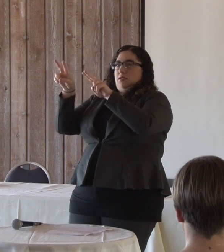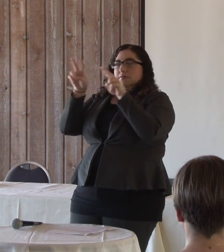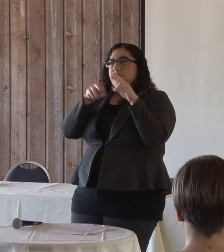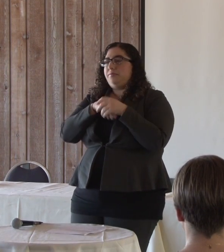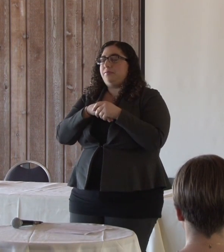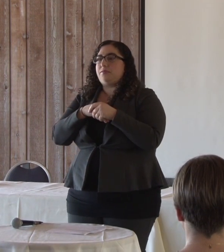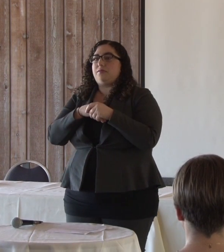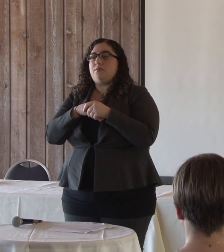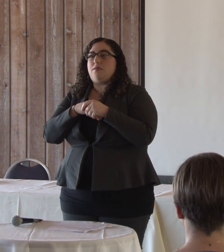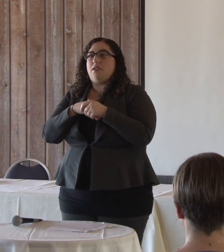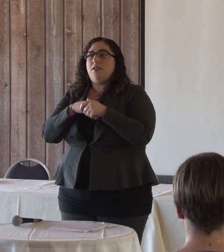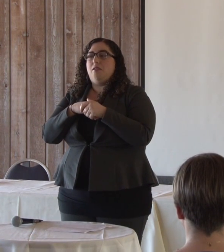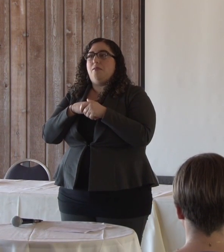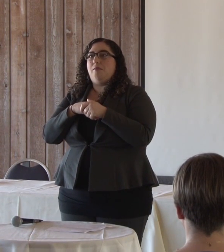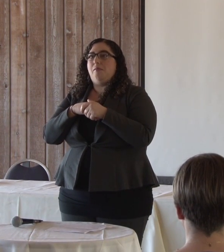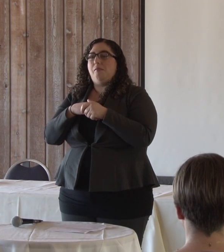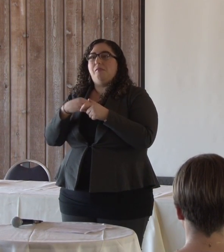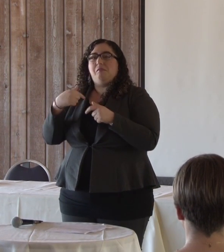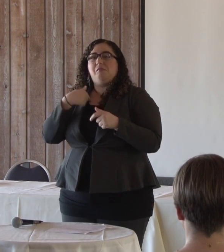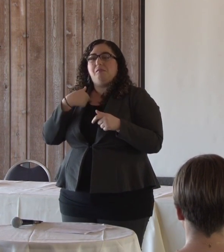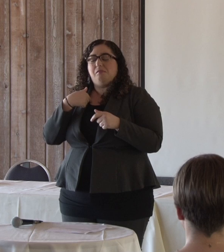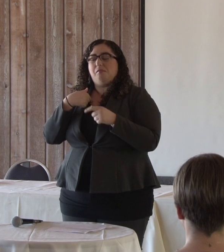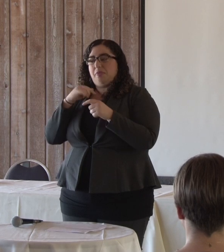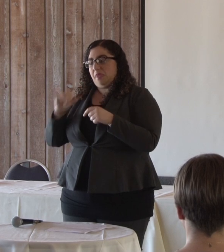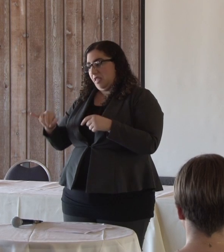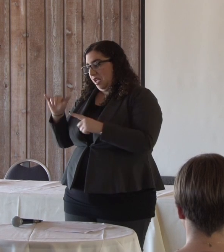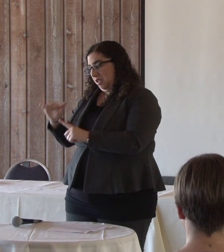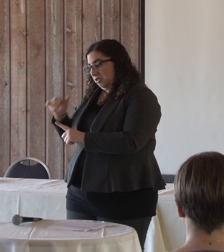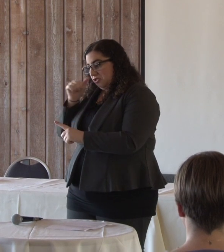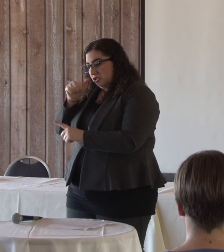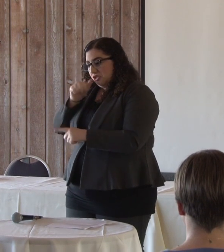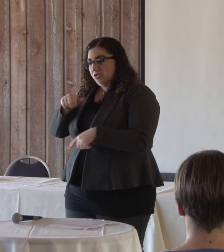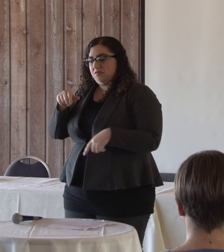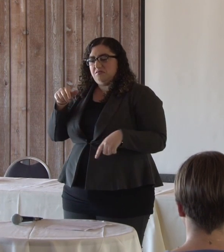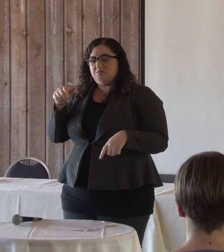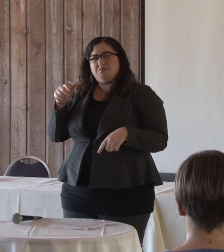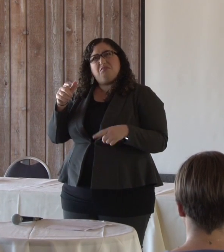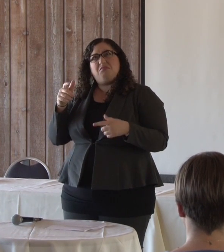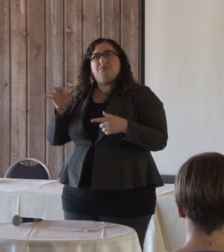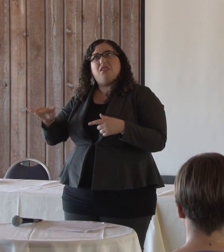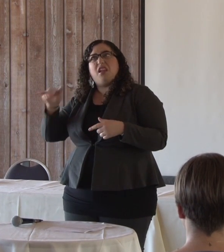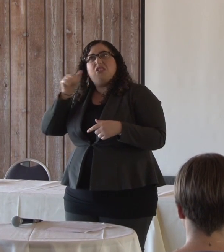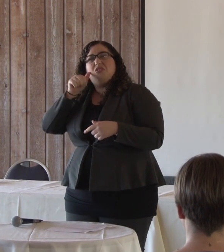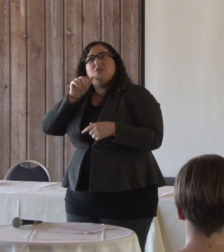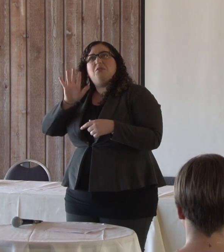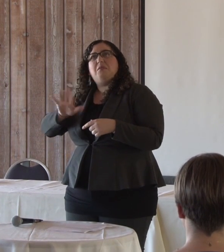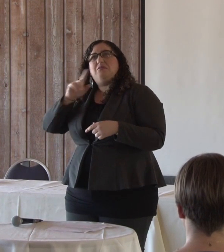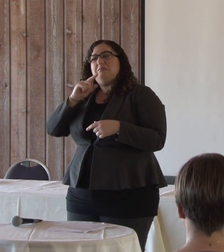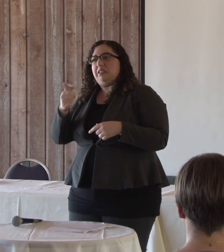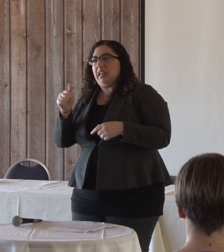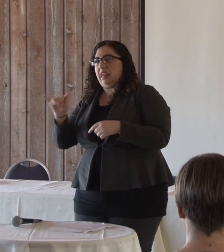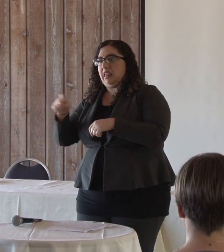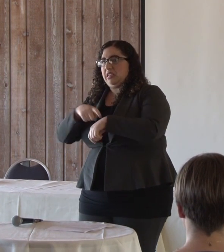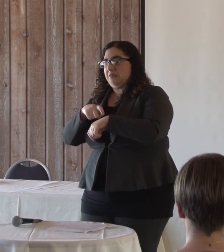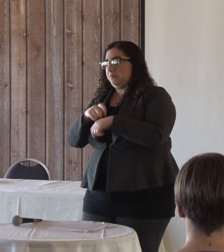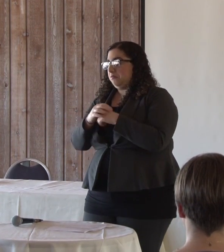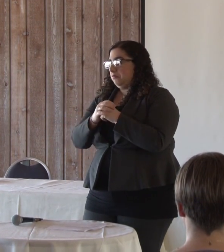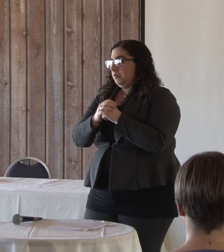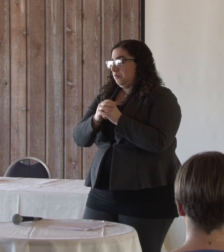There was smoke everywhere. It was foggy, a little girl's eyes were so foggy, she couldn't see.